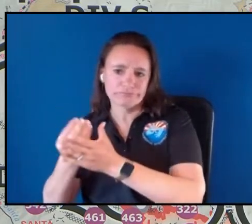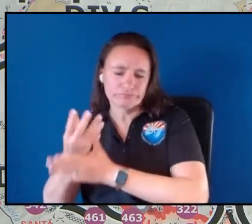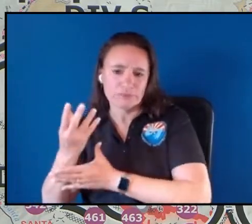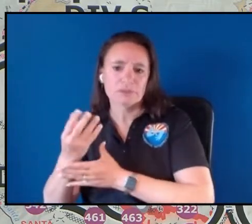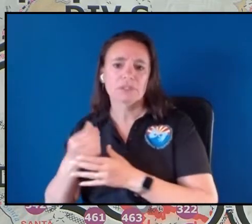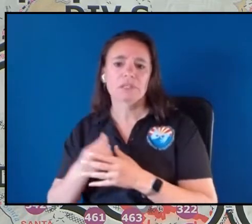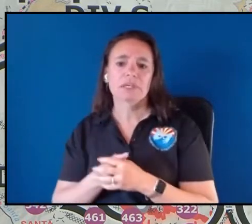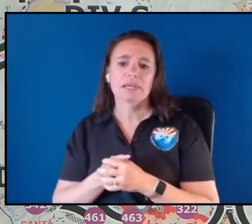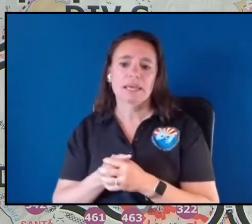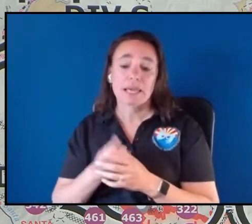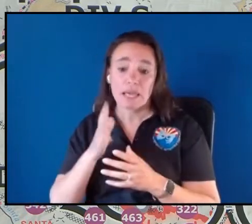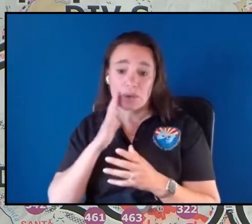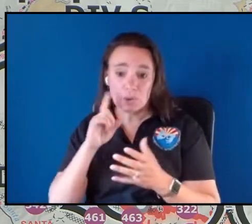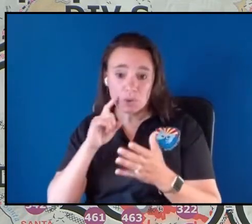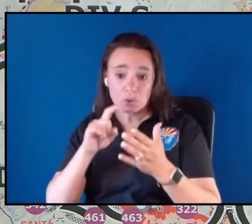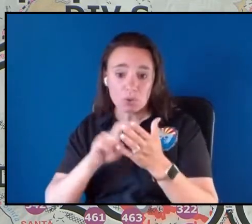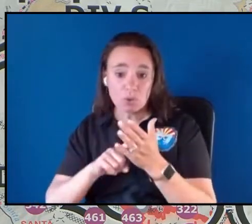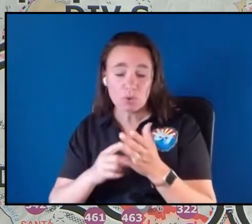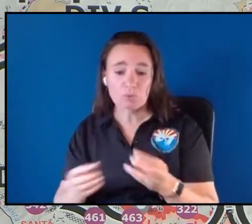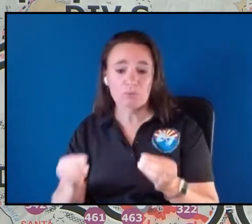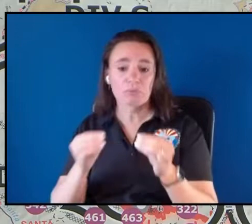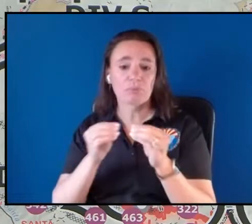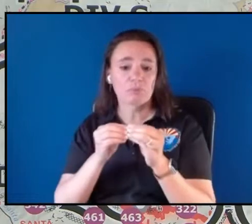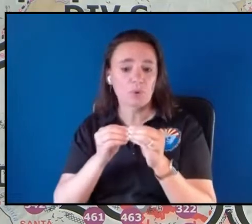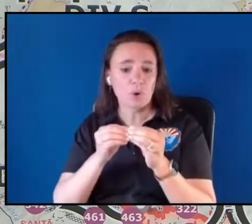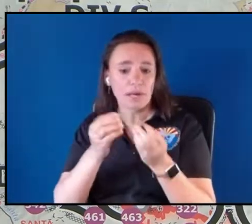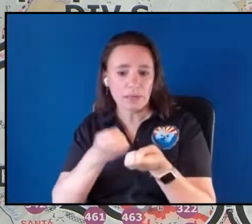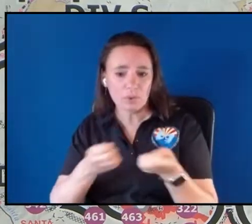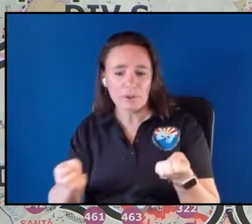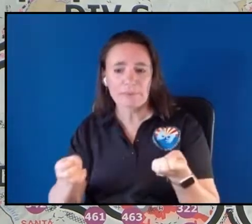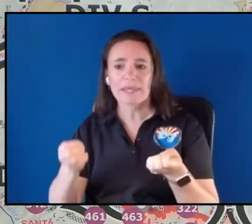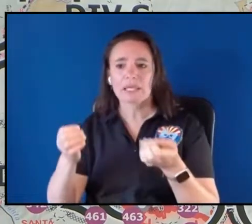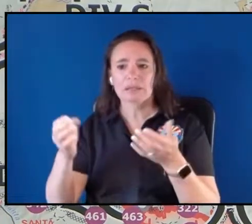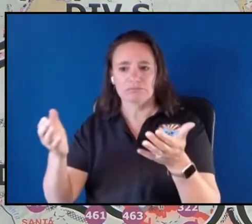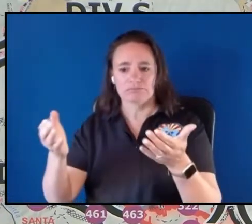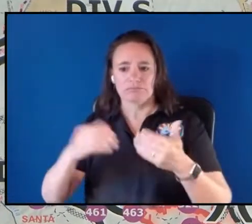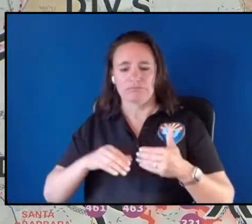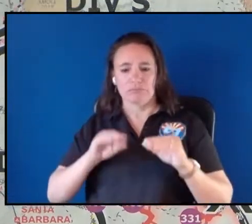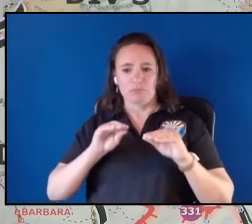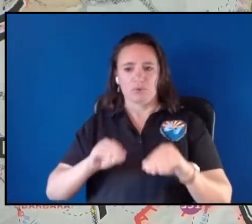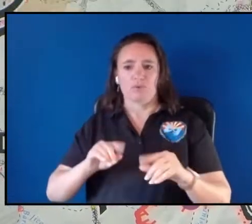start to see quite a bit more equipment around Mora as they start to populate that repair group. Some of that heavy